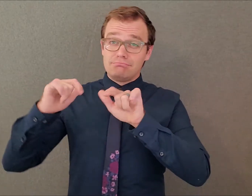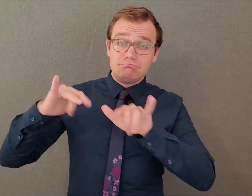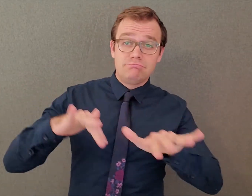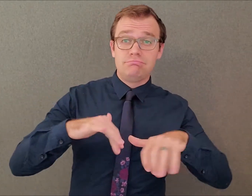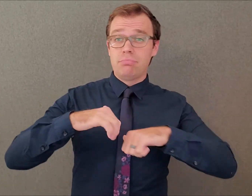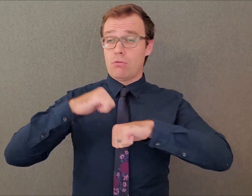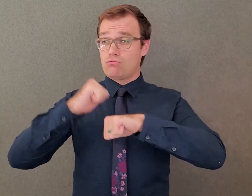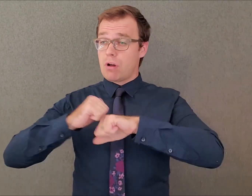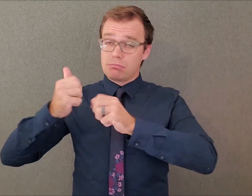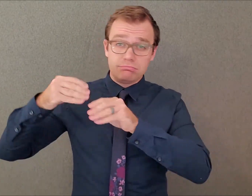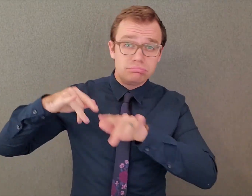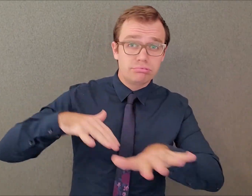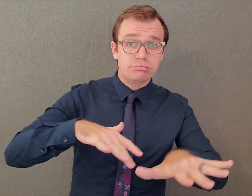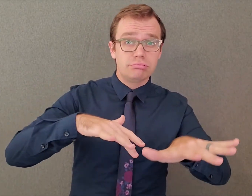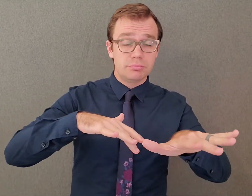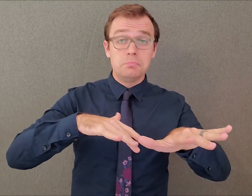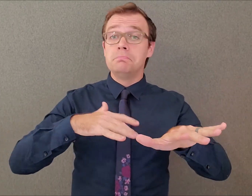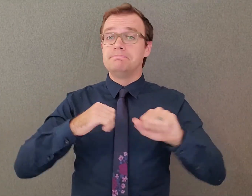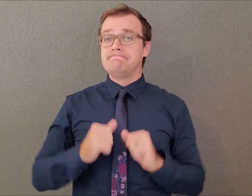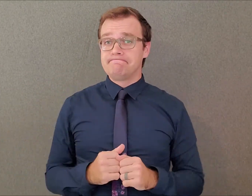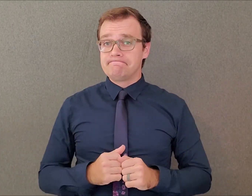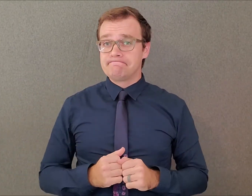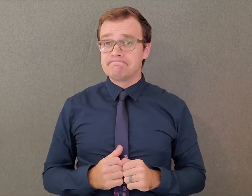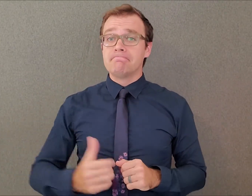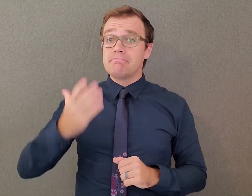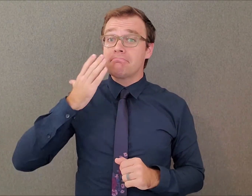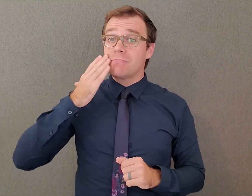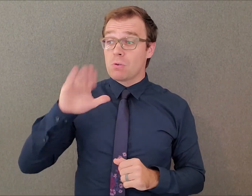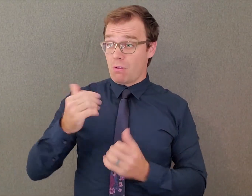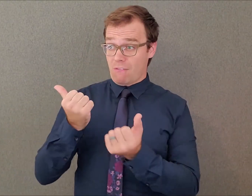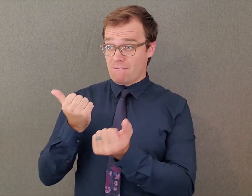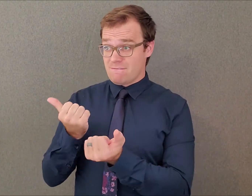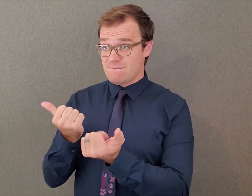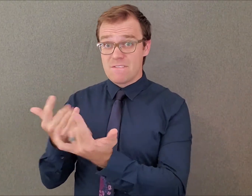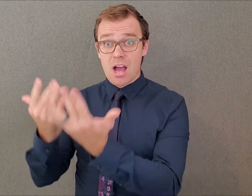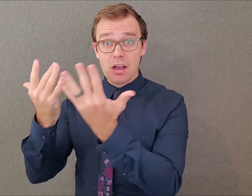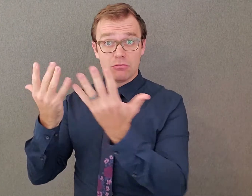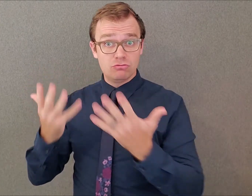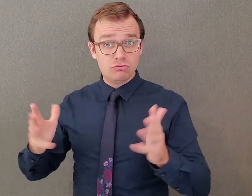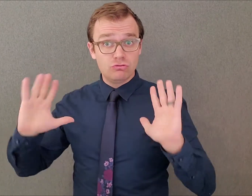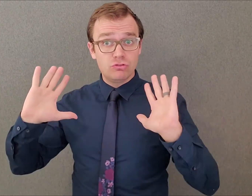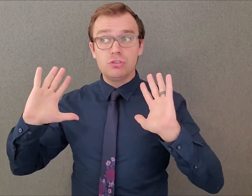[Instructor] Landslide, rockslide. Did you know that after fire,